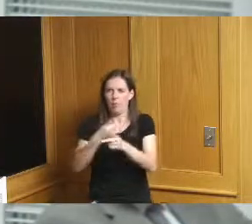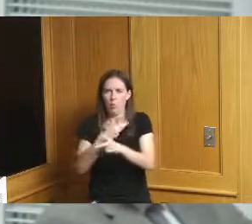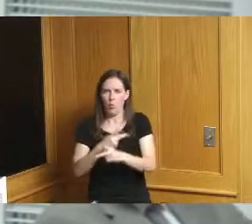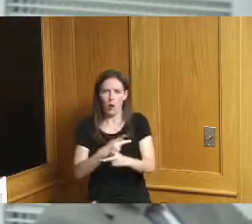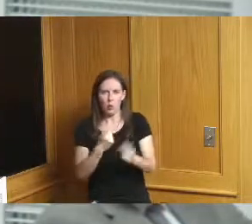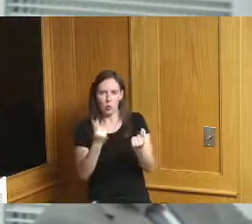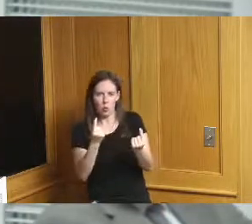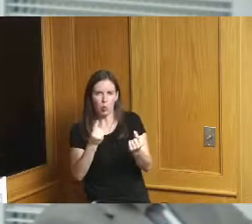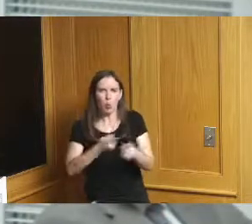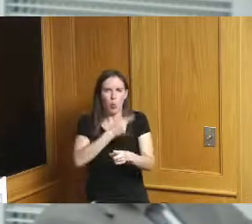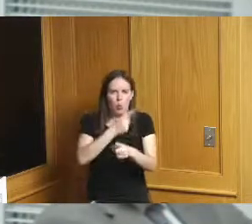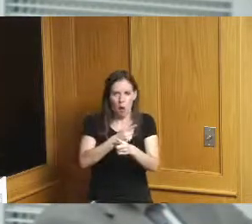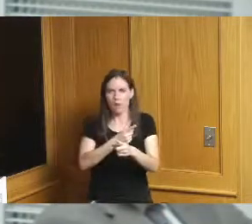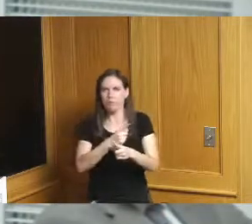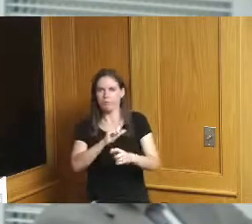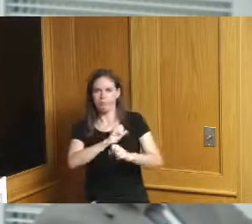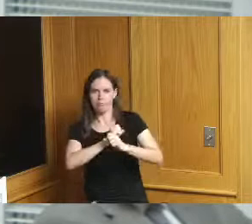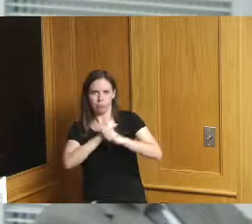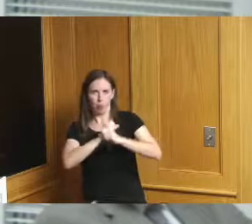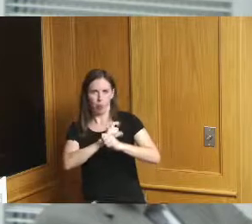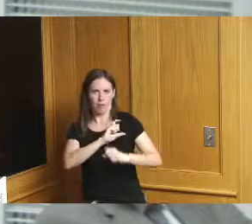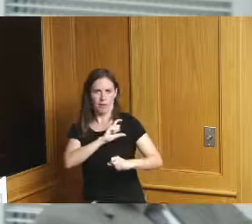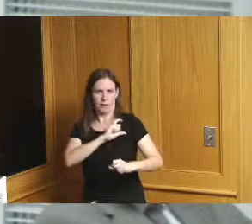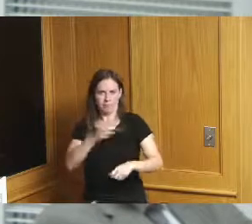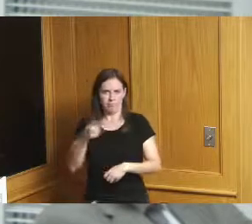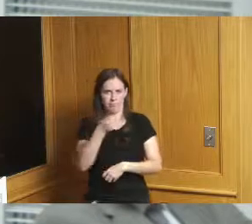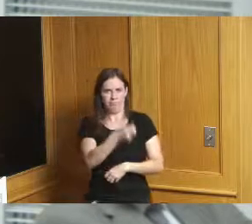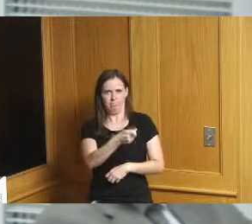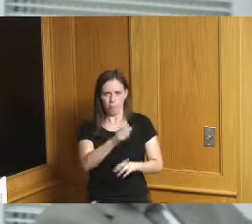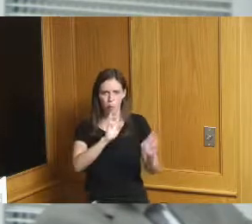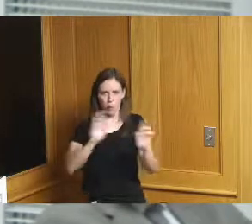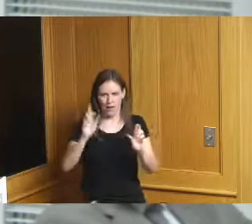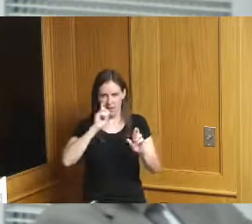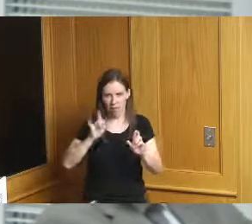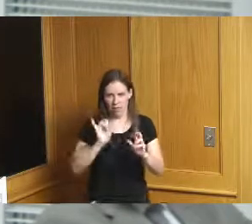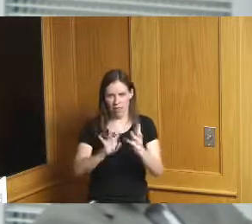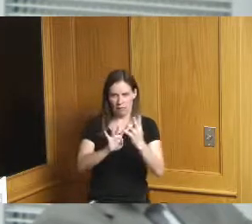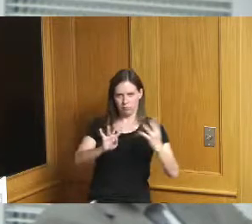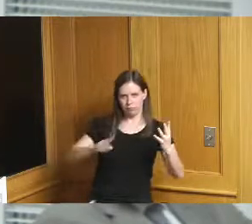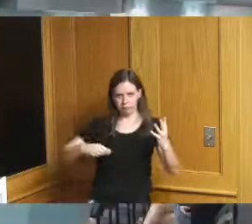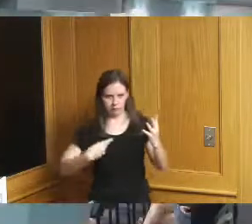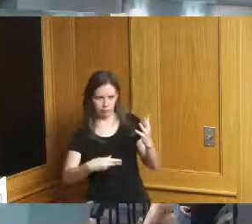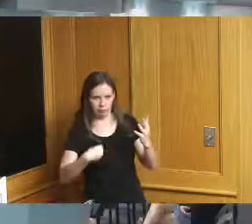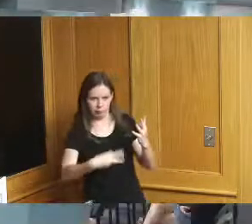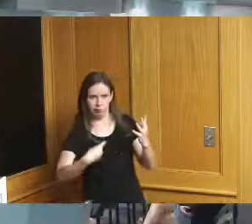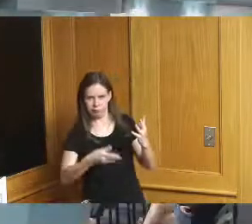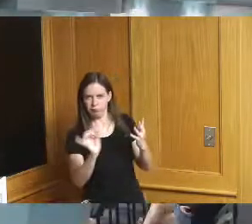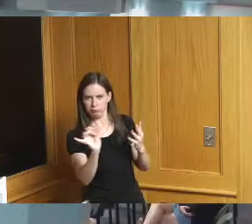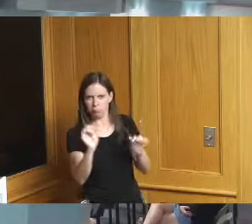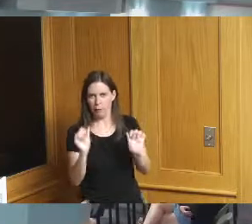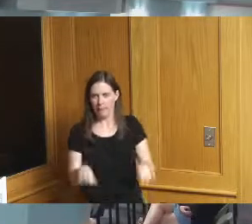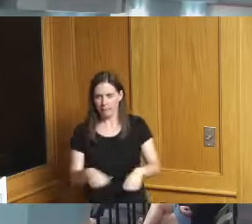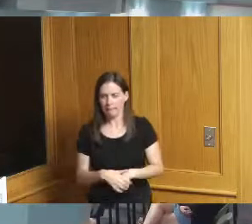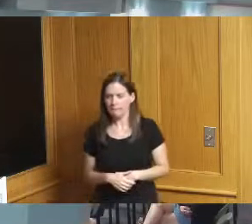of but uh certainly something we could explore yeah thank you um i just want to say to our fellow